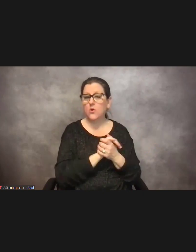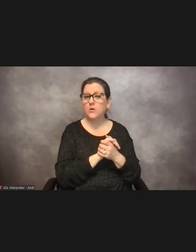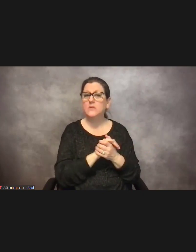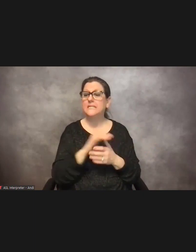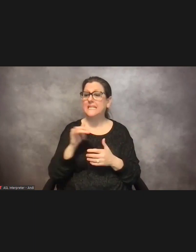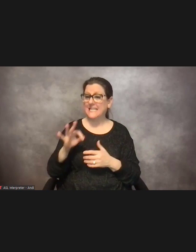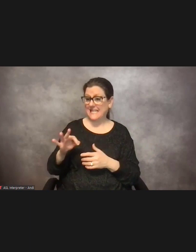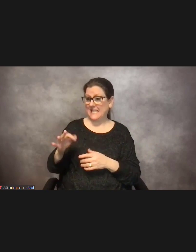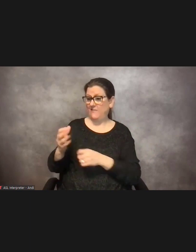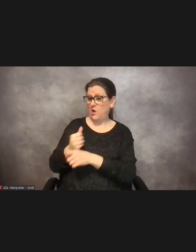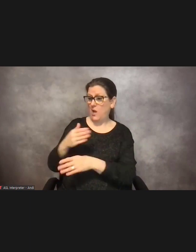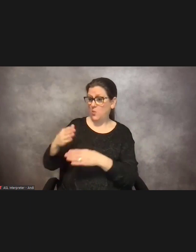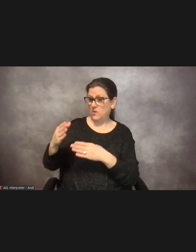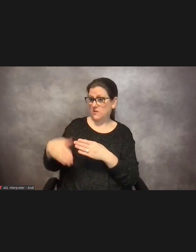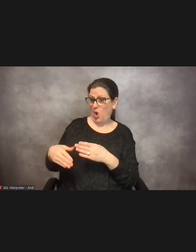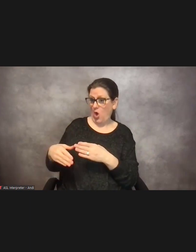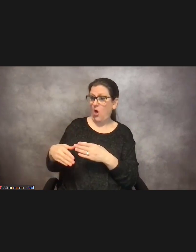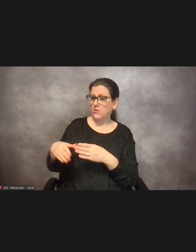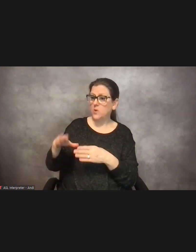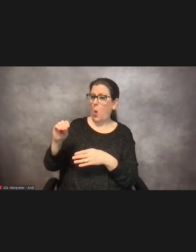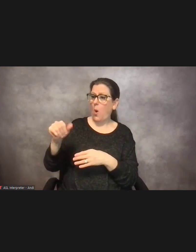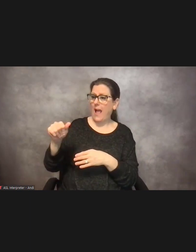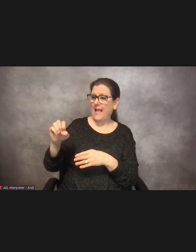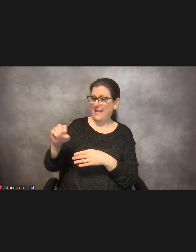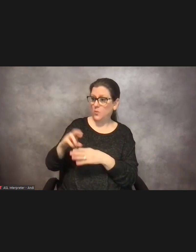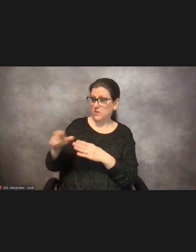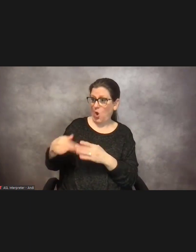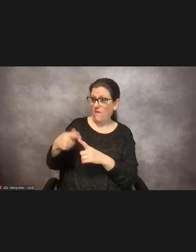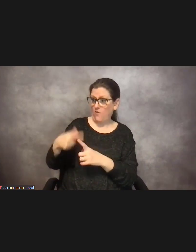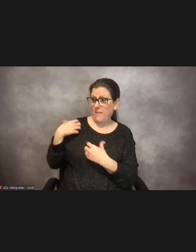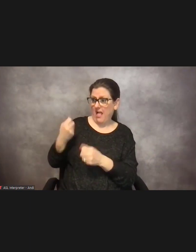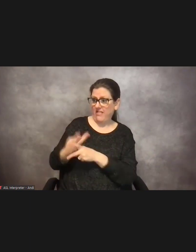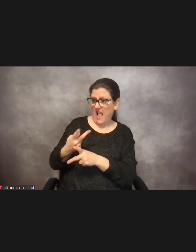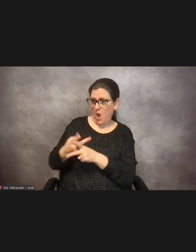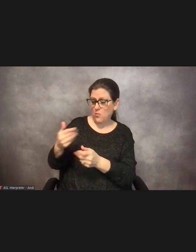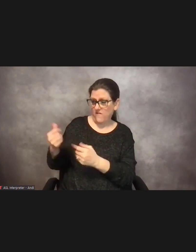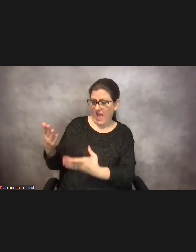Now, if you're getting results of that from a healthcare provider,